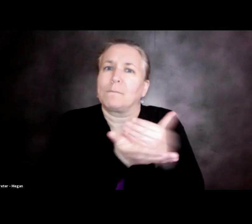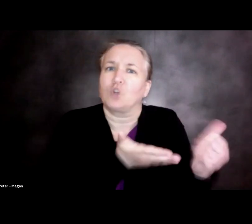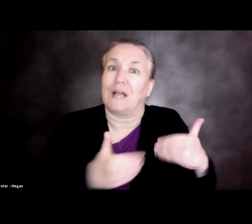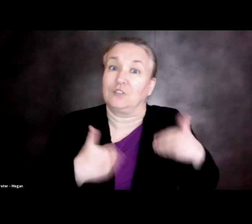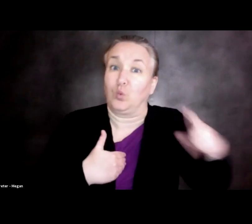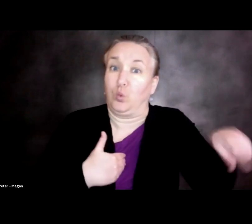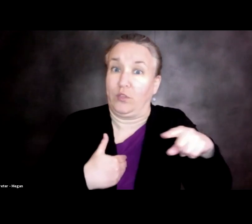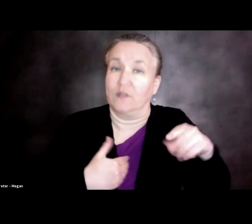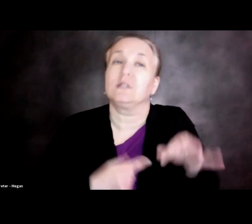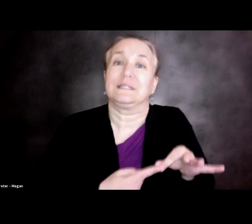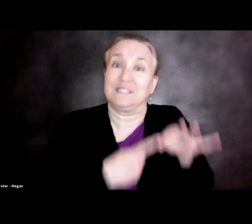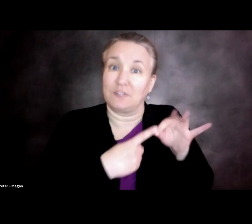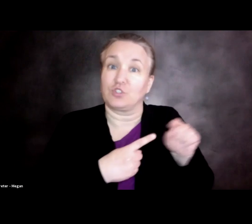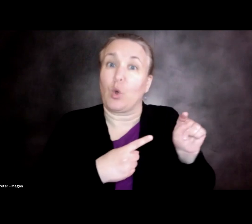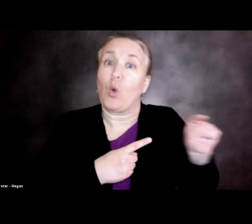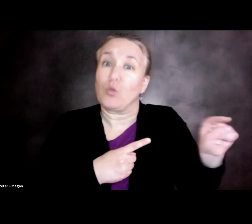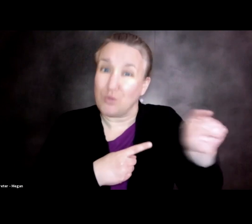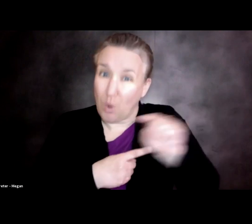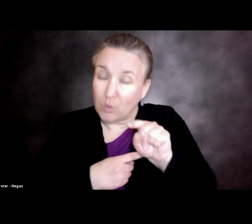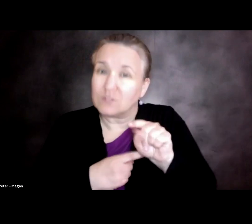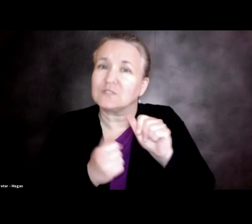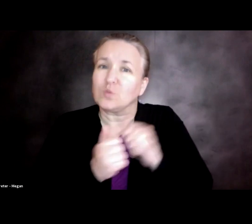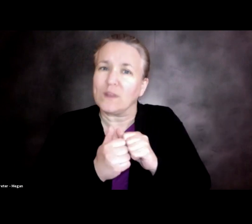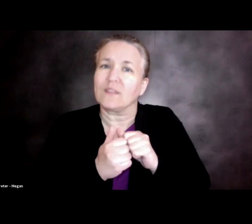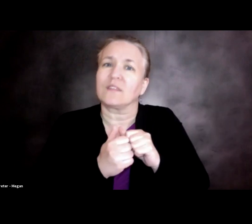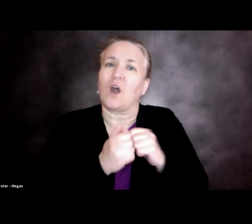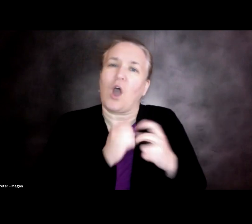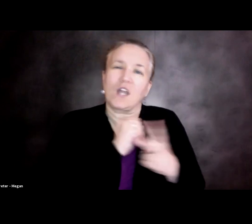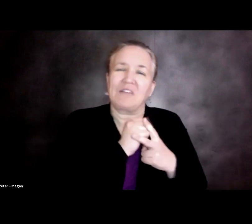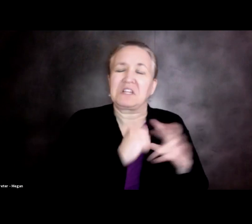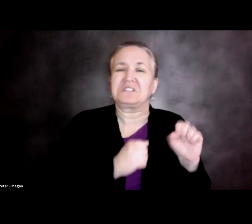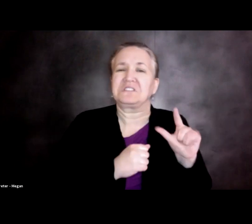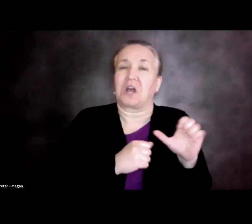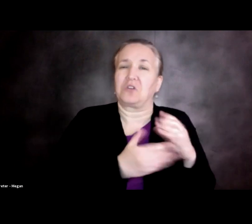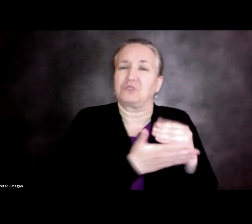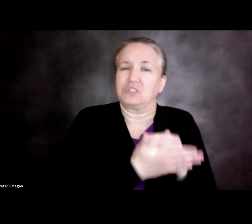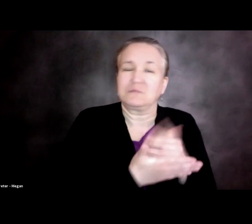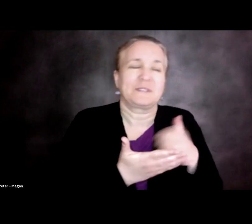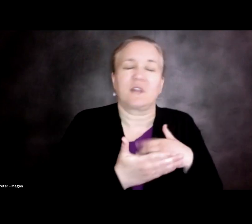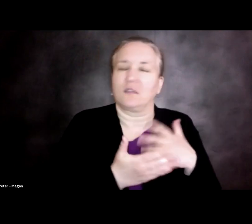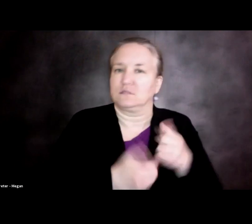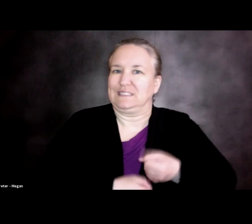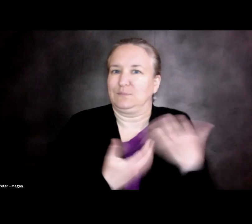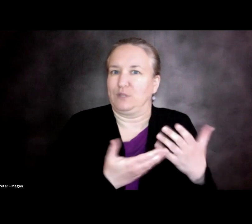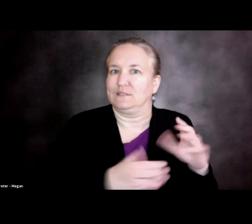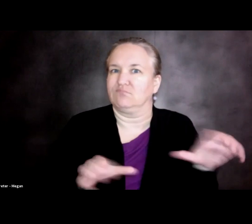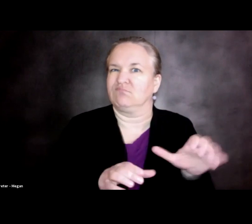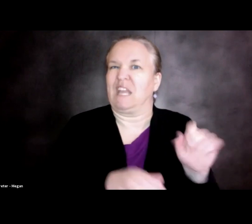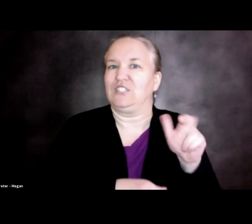those with archivally subtle records, might have expressed agency within hegemonic systems